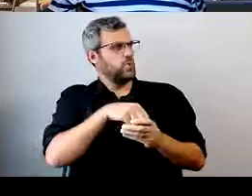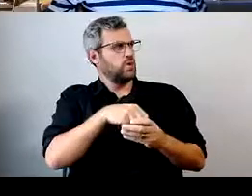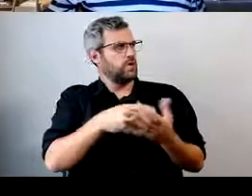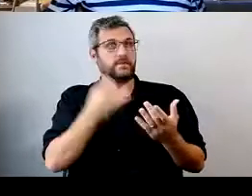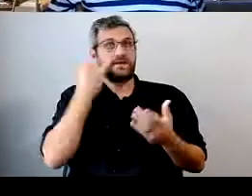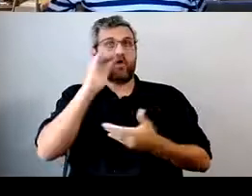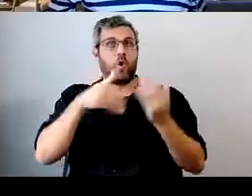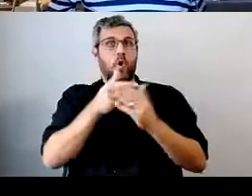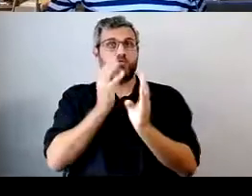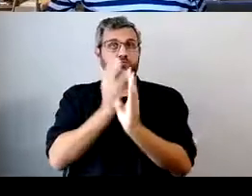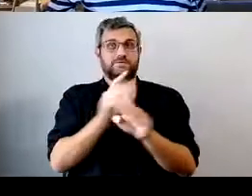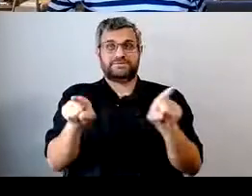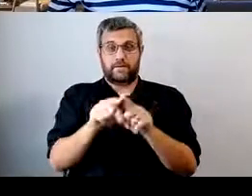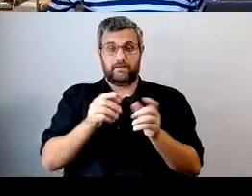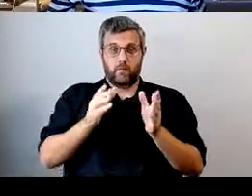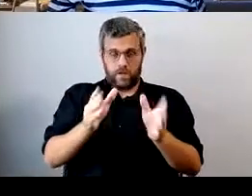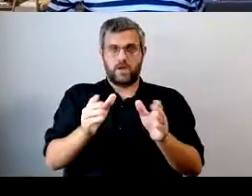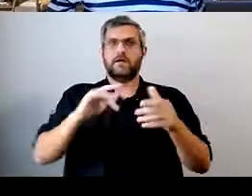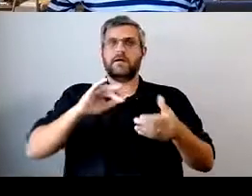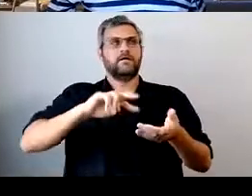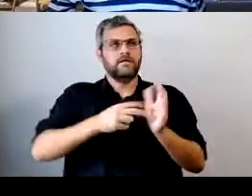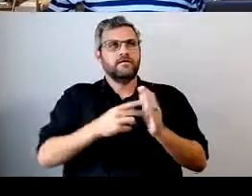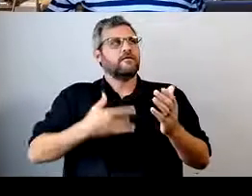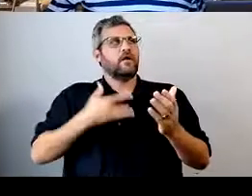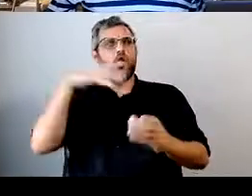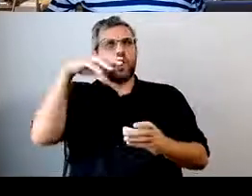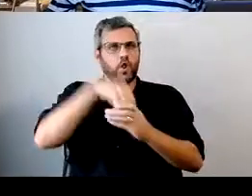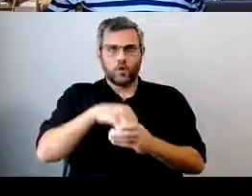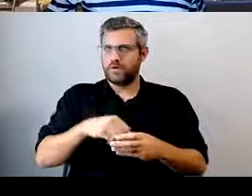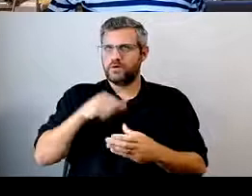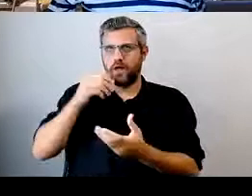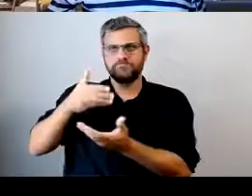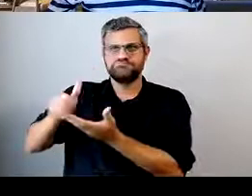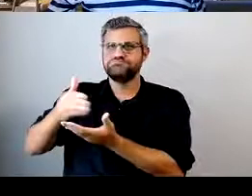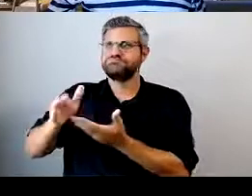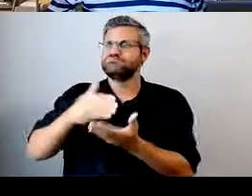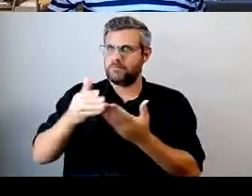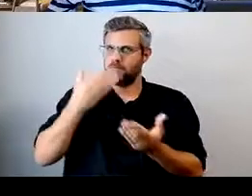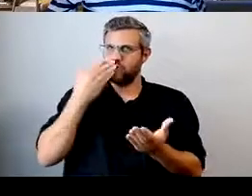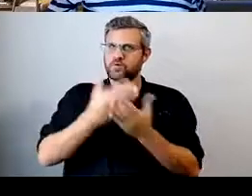So we're not marginalizing people or leaving them out of a full enjoyment and a good quality of life by saying,